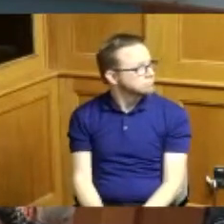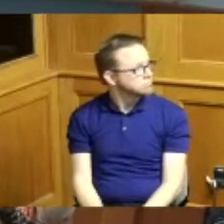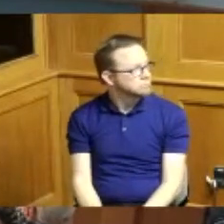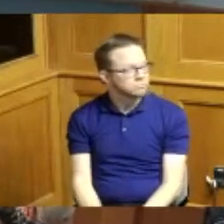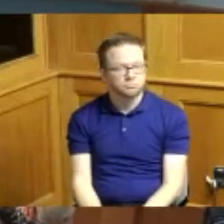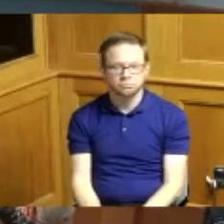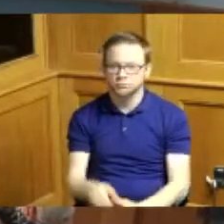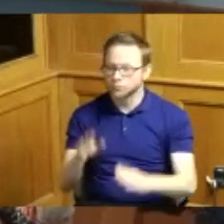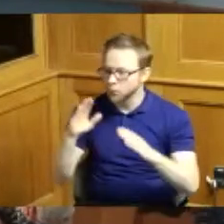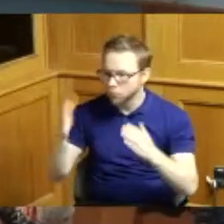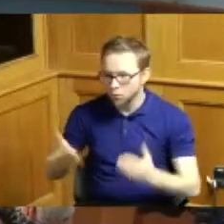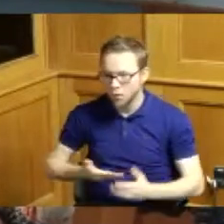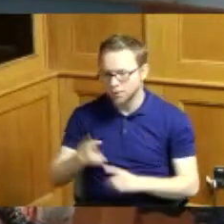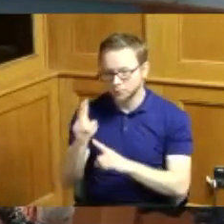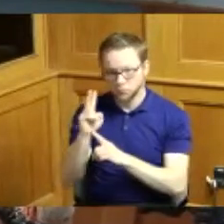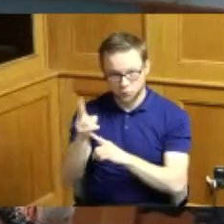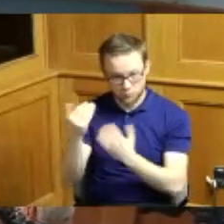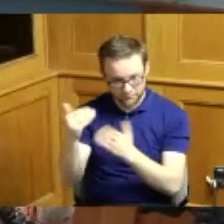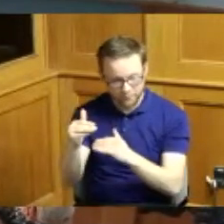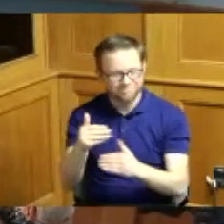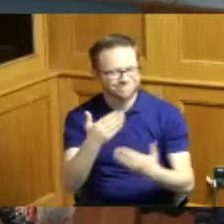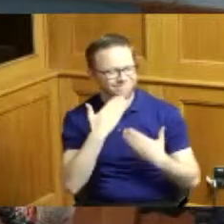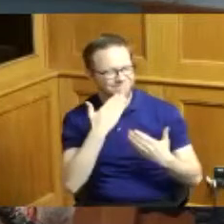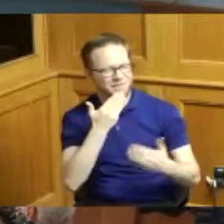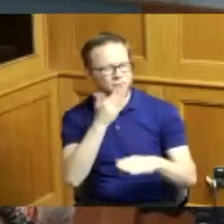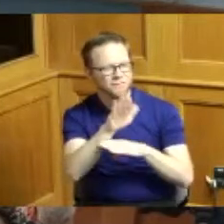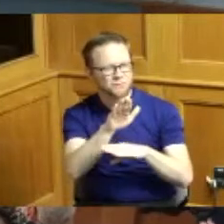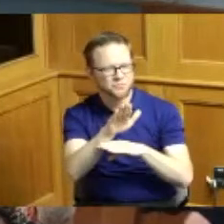welcome and you have two minutes thank you and good afternoon afternoon